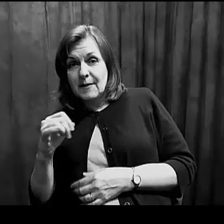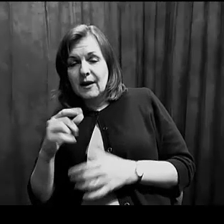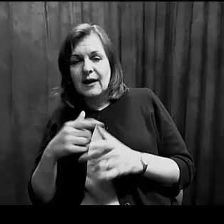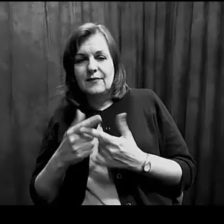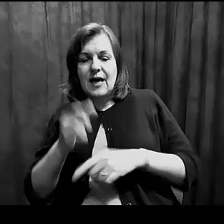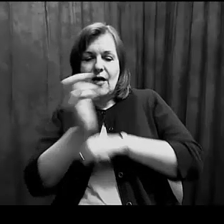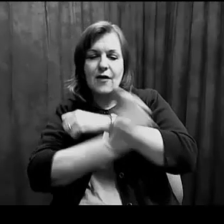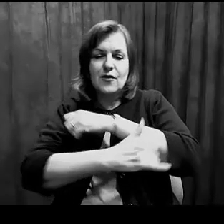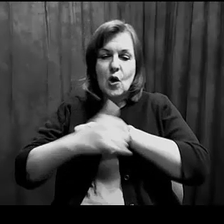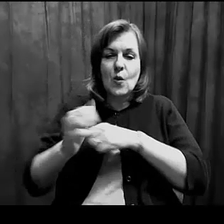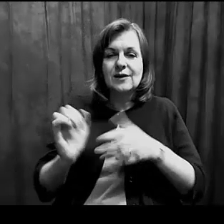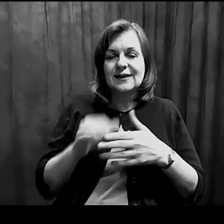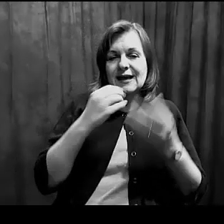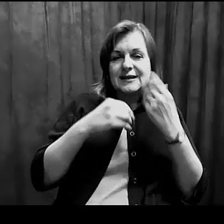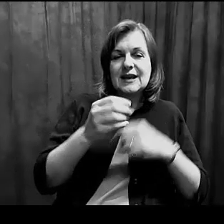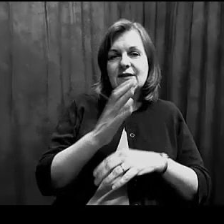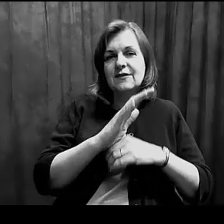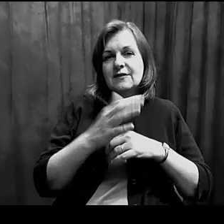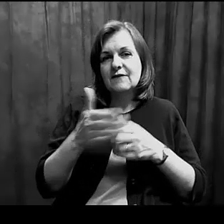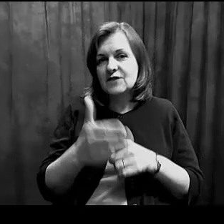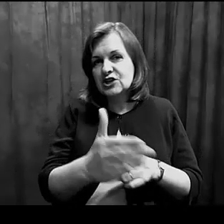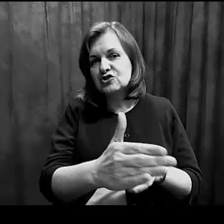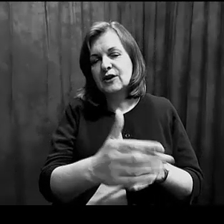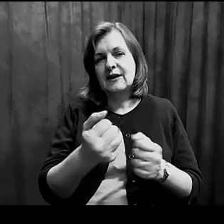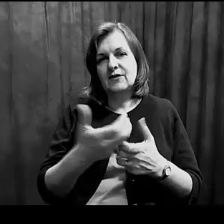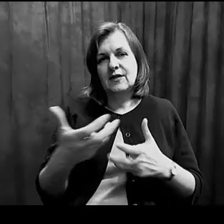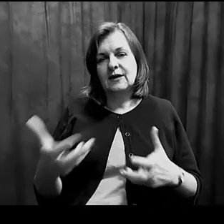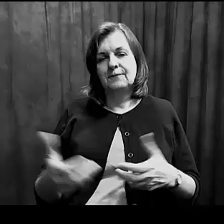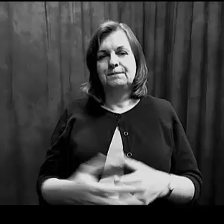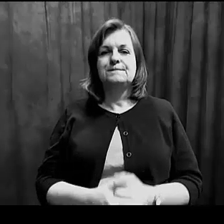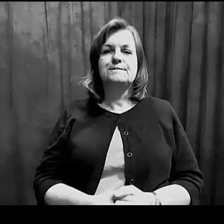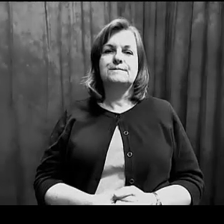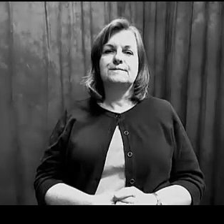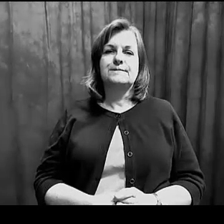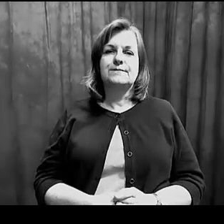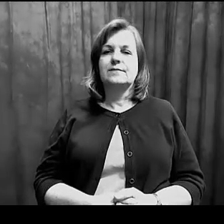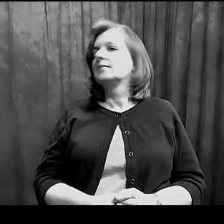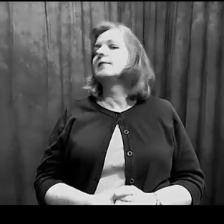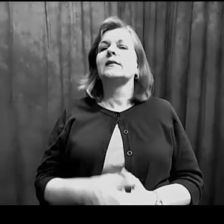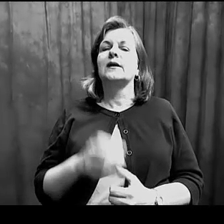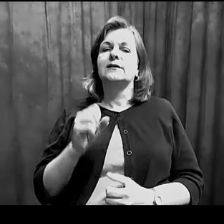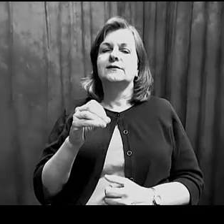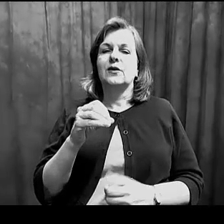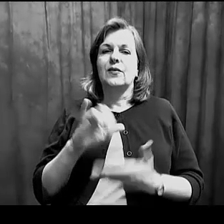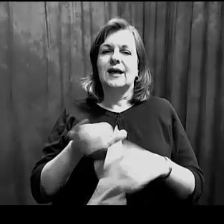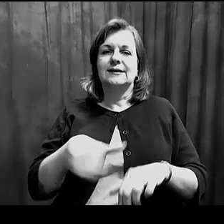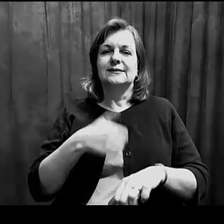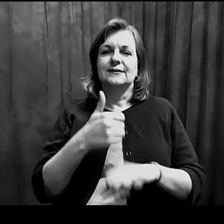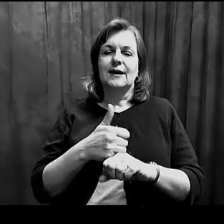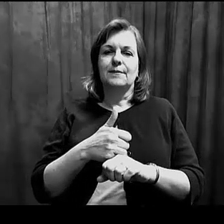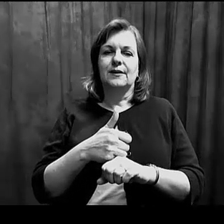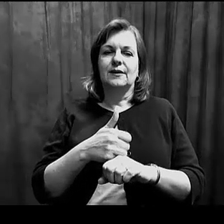fish that eat the shrimp -- and then whales that eat the fish and so on and so on and so on